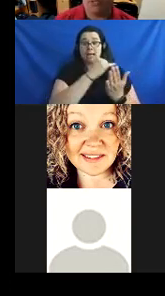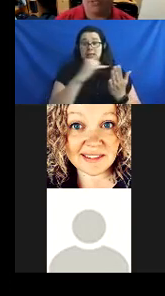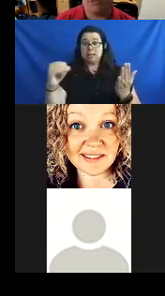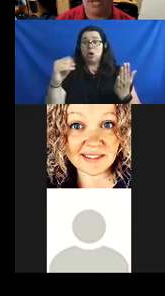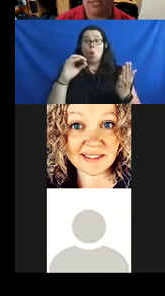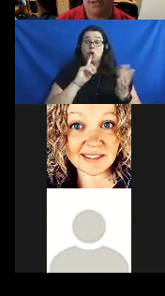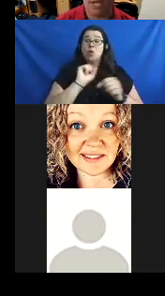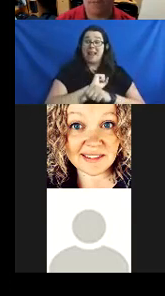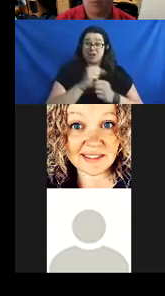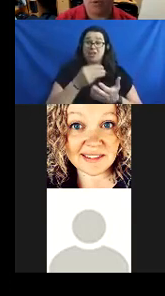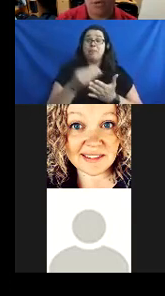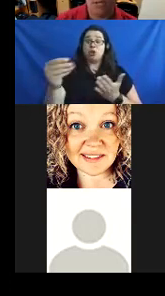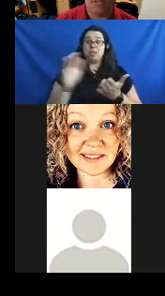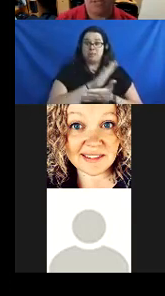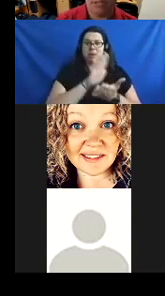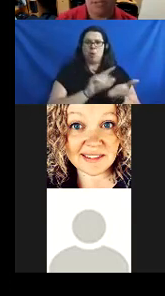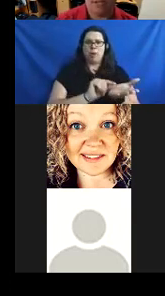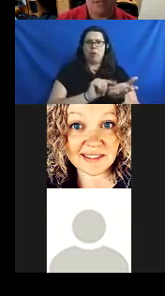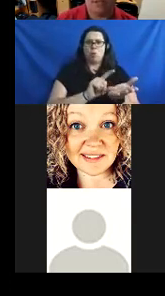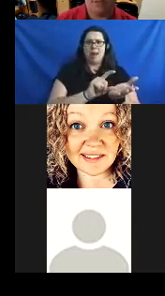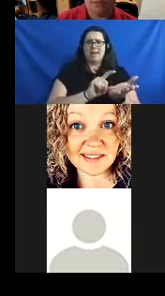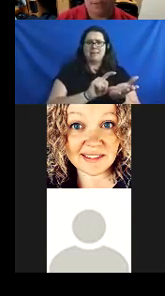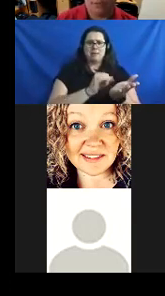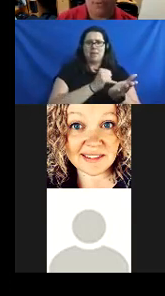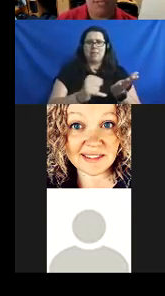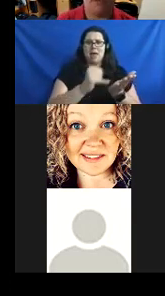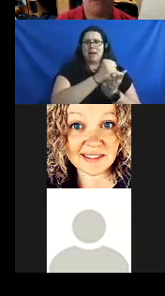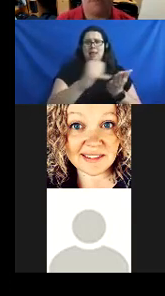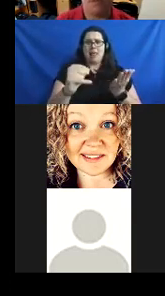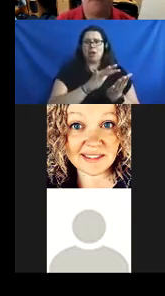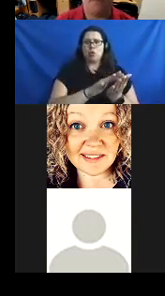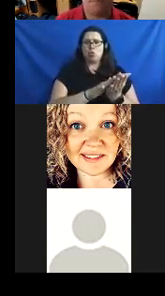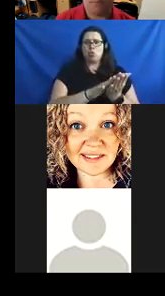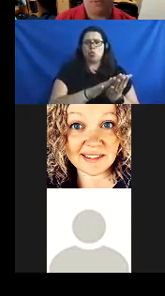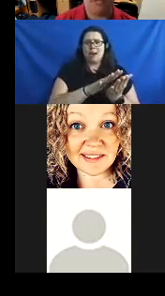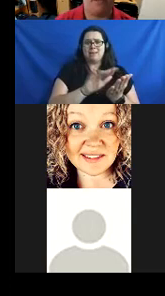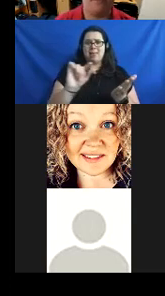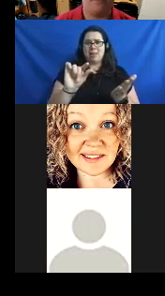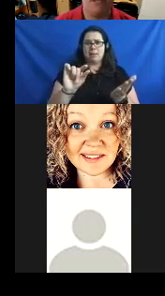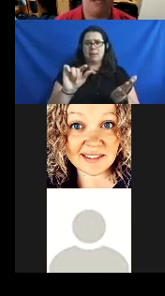PURCHASE RAISED LINE PAPER WHERE THE LINES ARE RAISED A BIT FROM THE PAPER ITSELF.